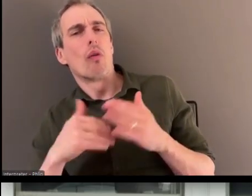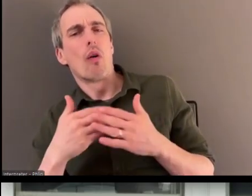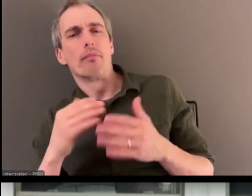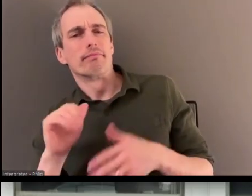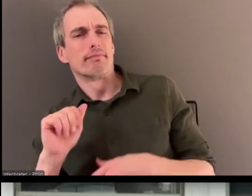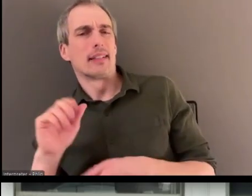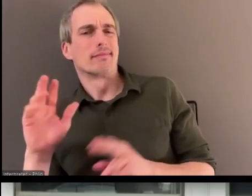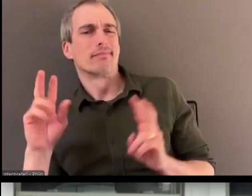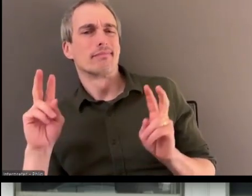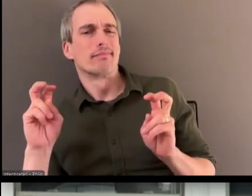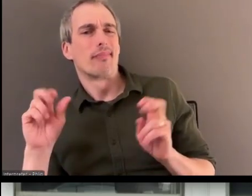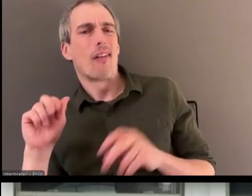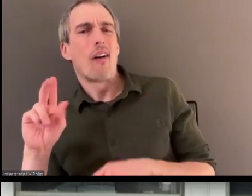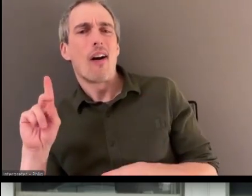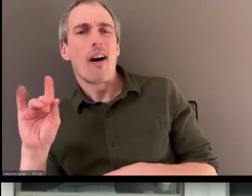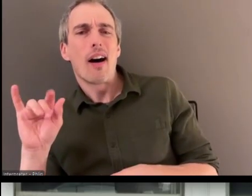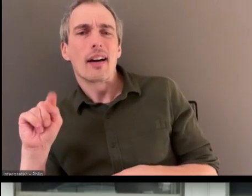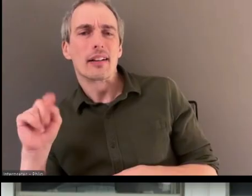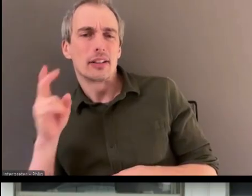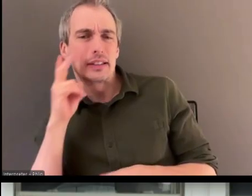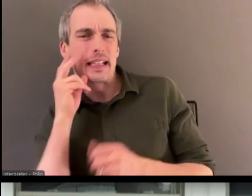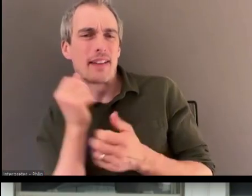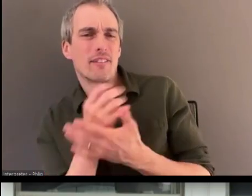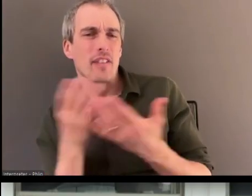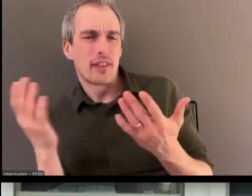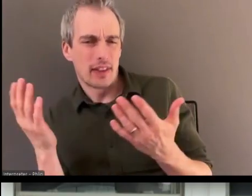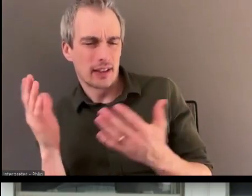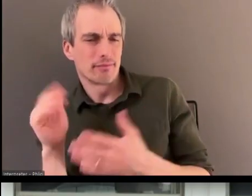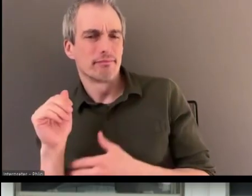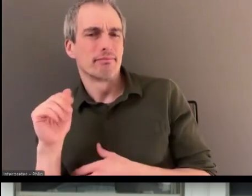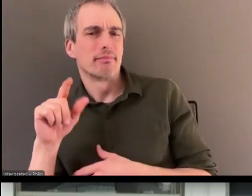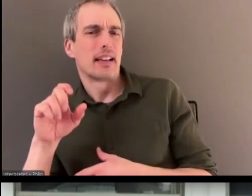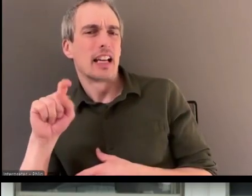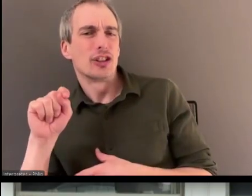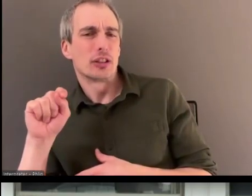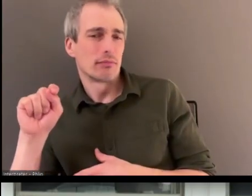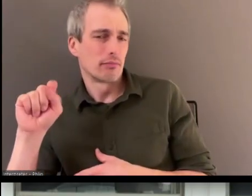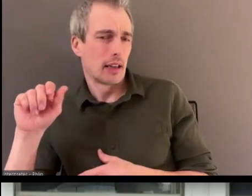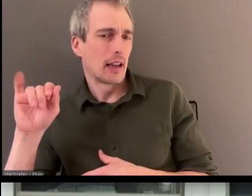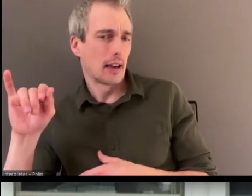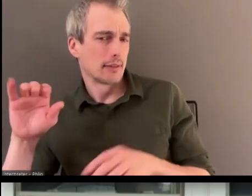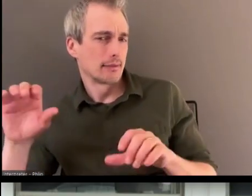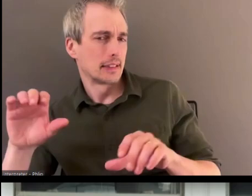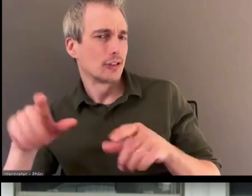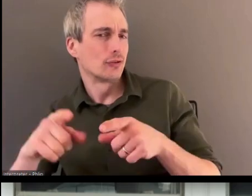And it's just a big block of different panels that he can open and close.